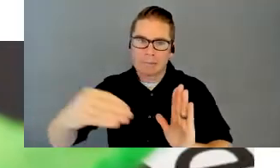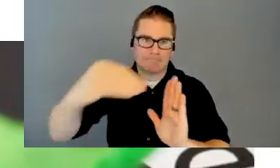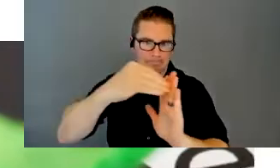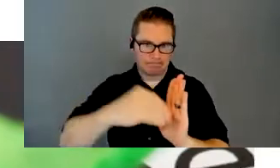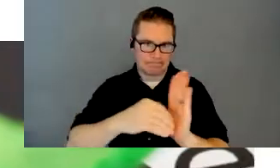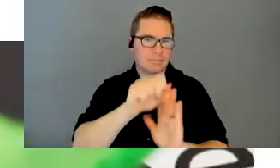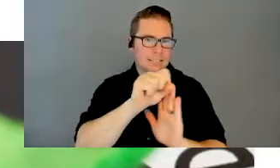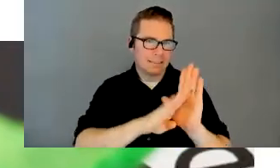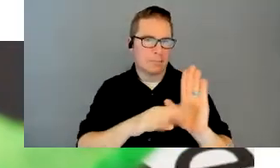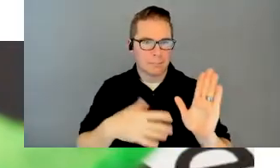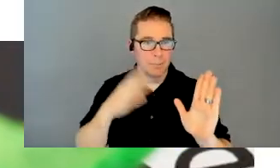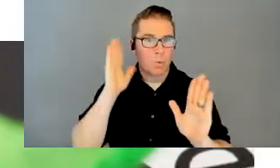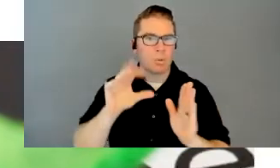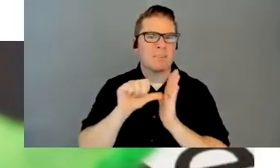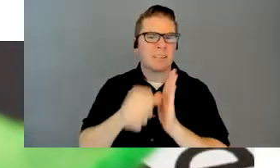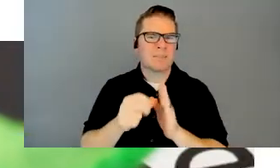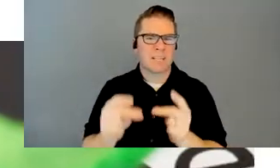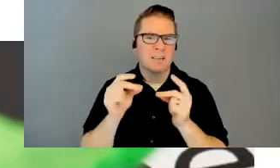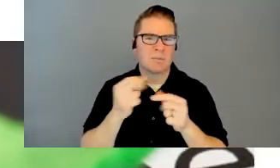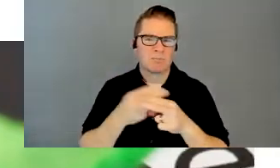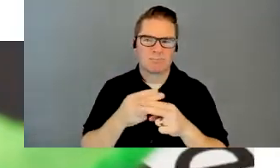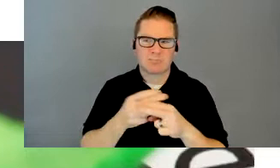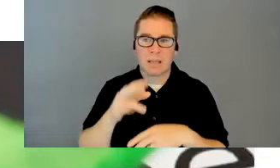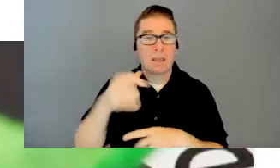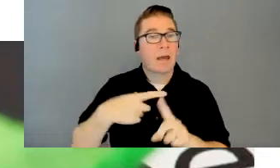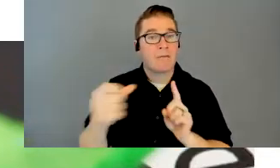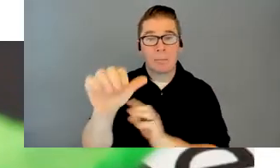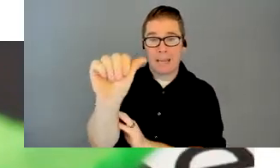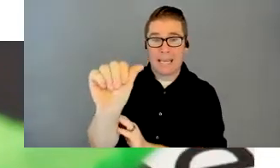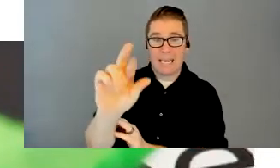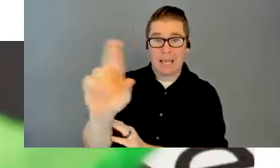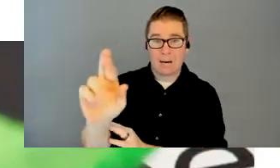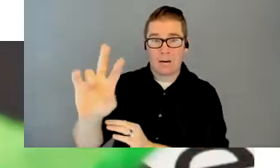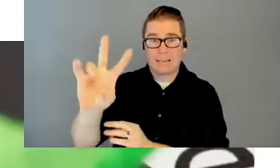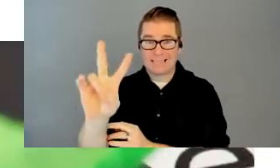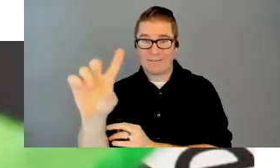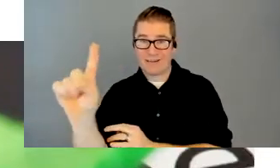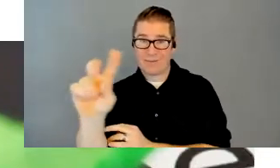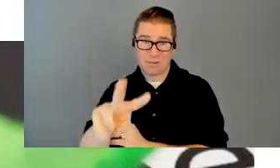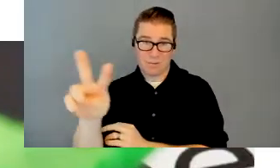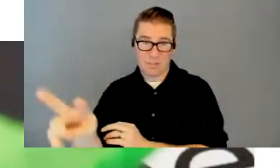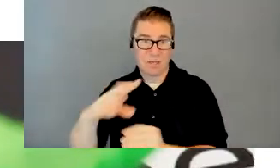These are based on guidance from air 7122 under the duties and responsibilities of an instructor,